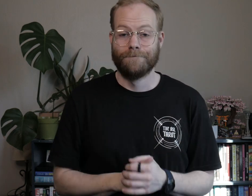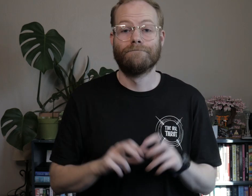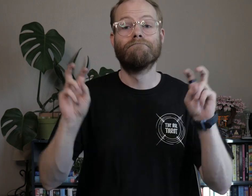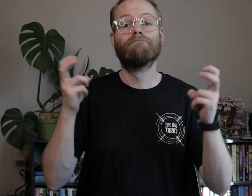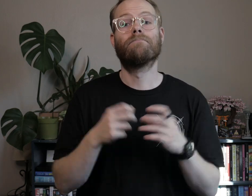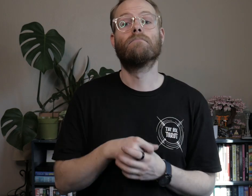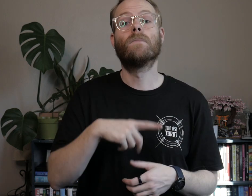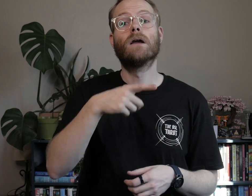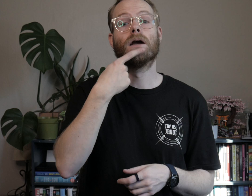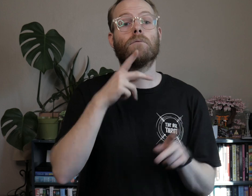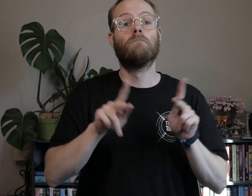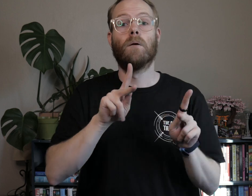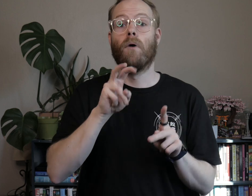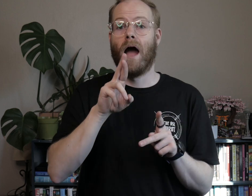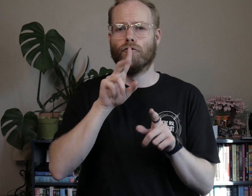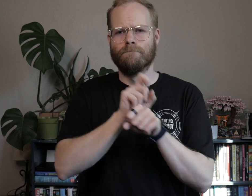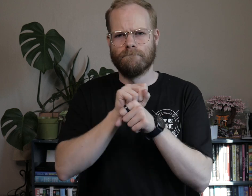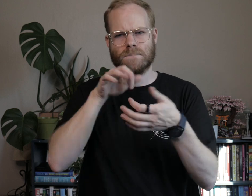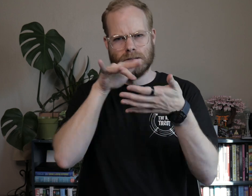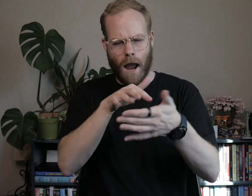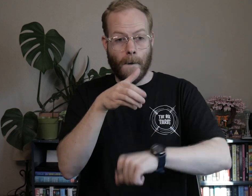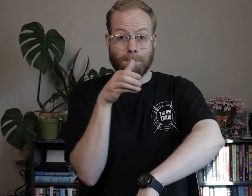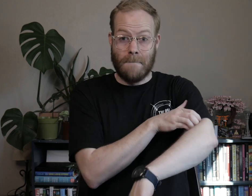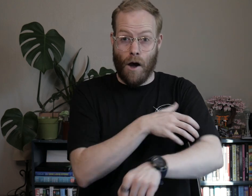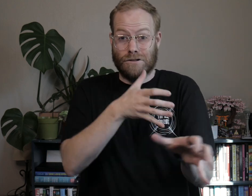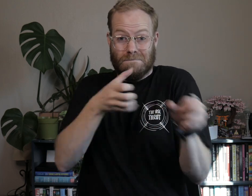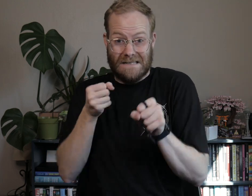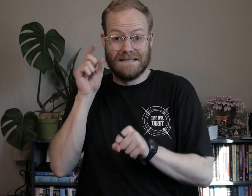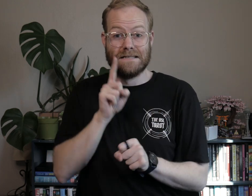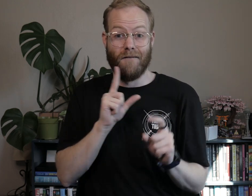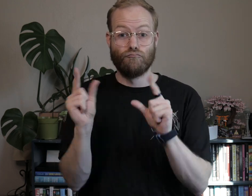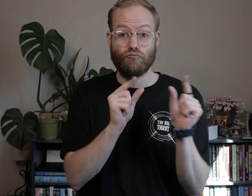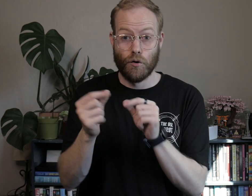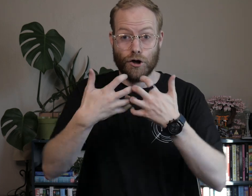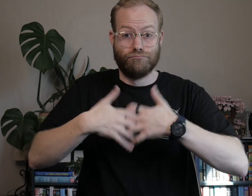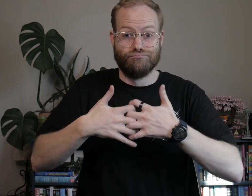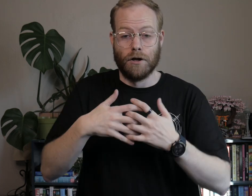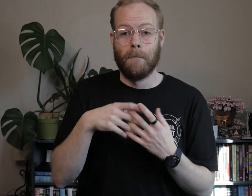“…if hearing people ever studied the power and speed of the Deaf rumor mill,